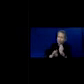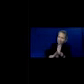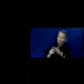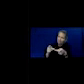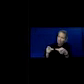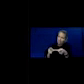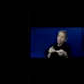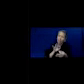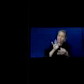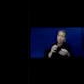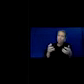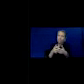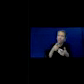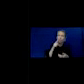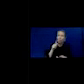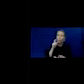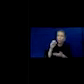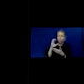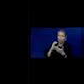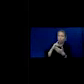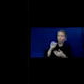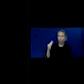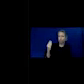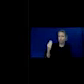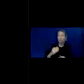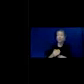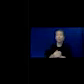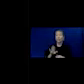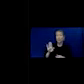So you can take those interests and those strengths of job seekers, they can look at